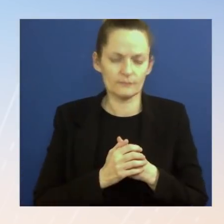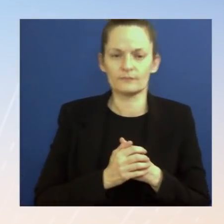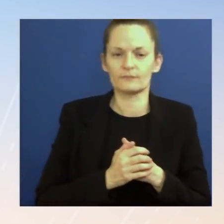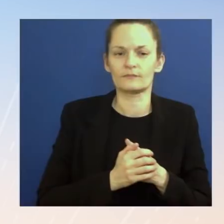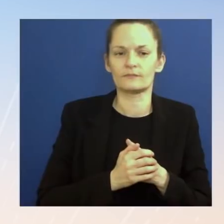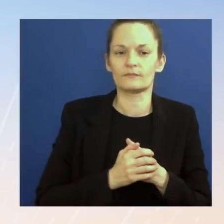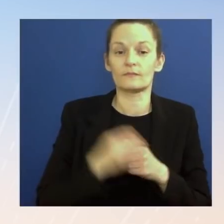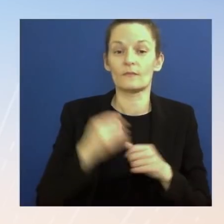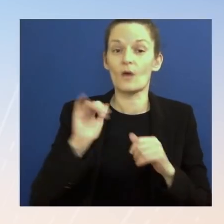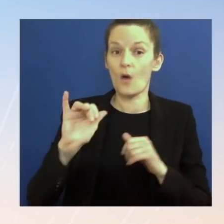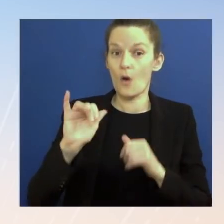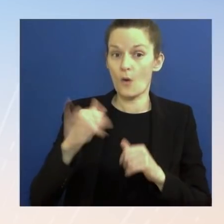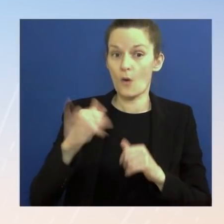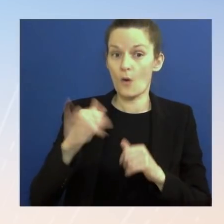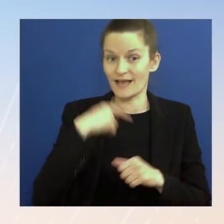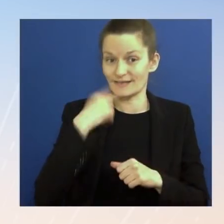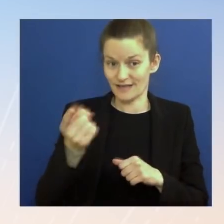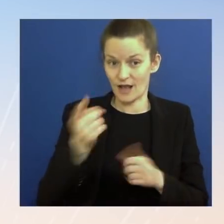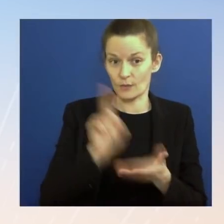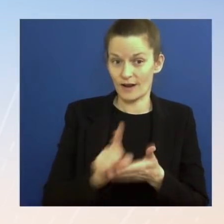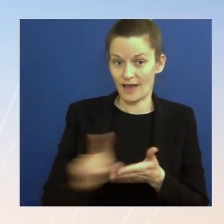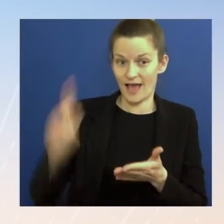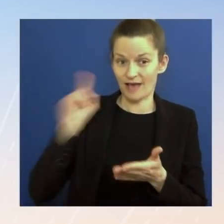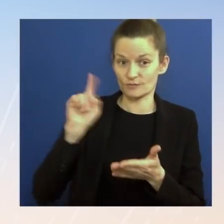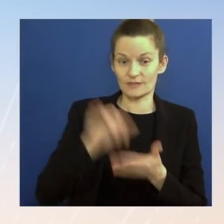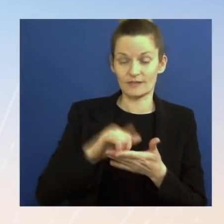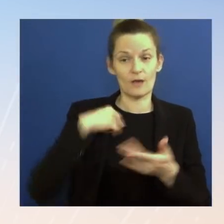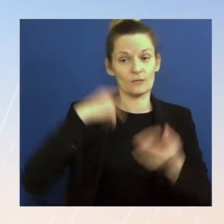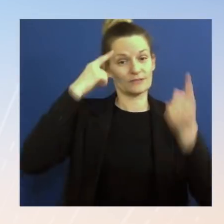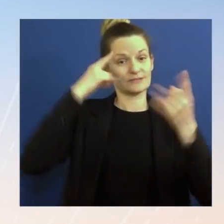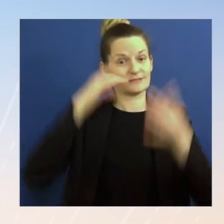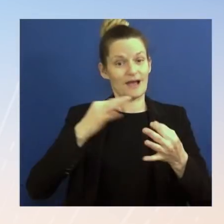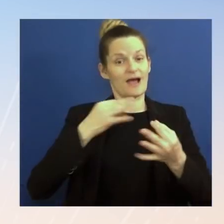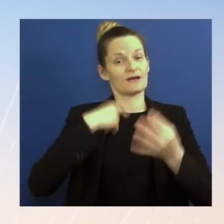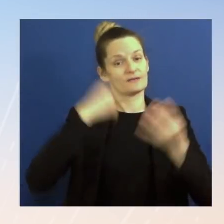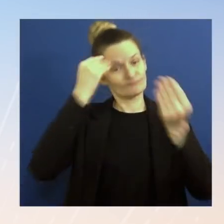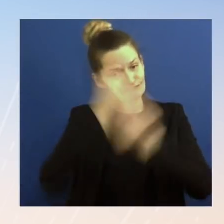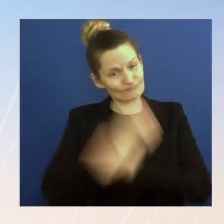publicly about recent tests and share it with allies and partners as well as Congress.